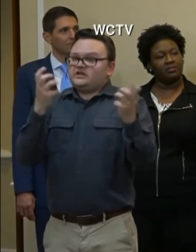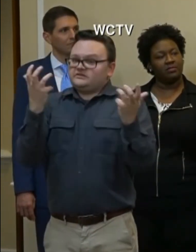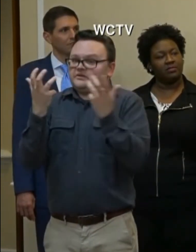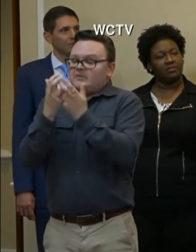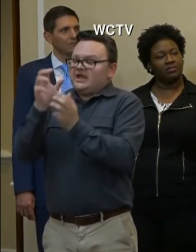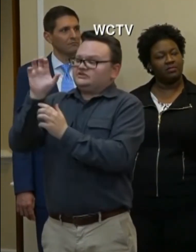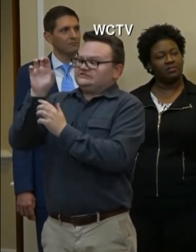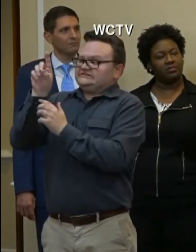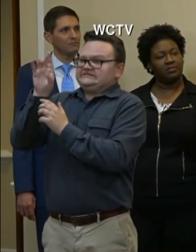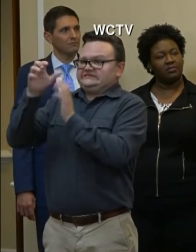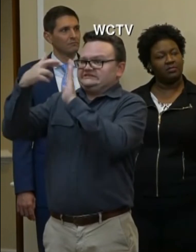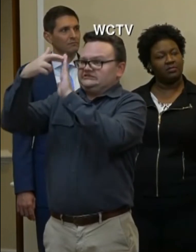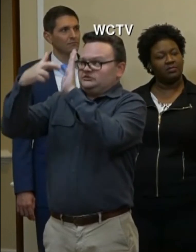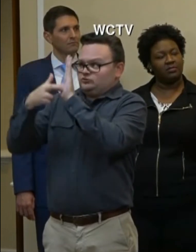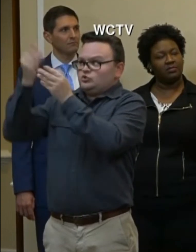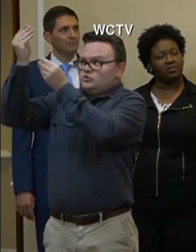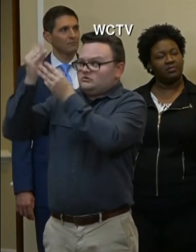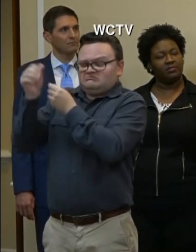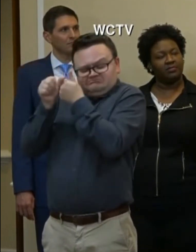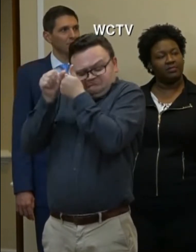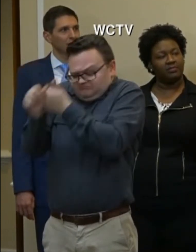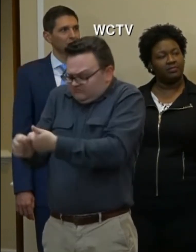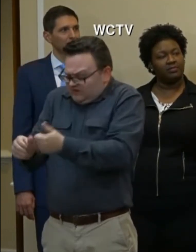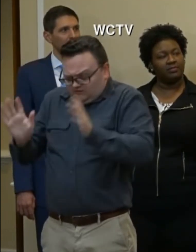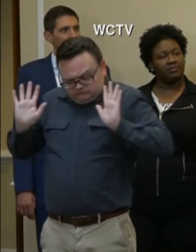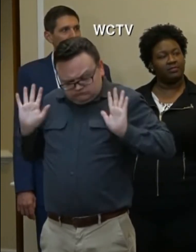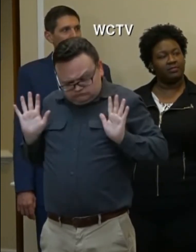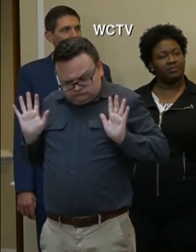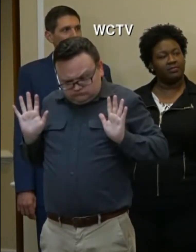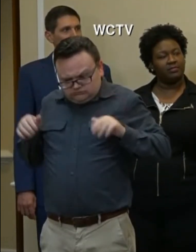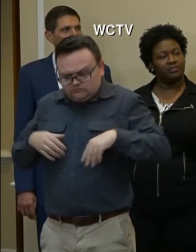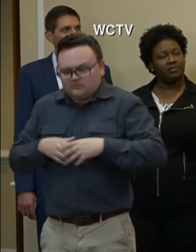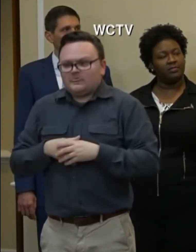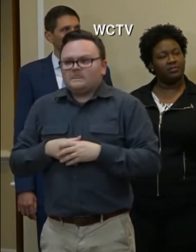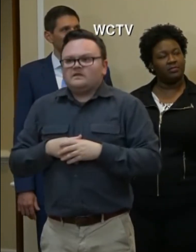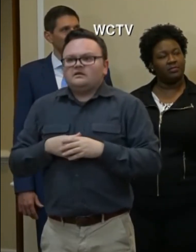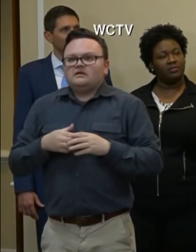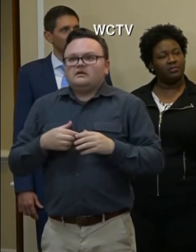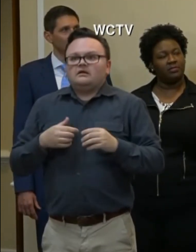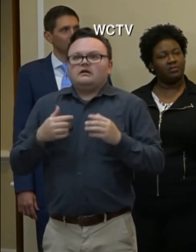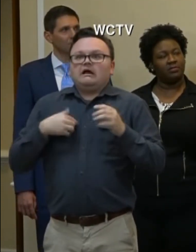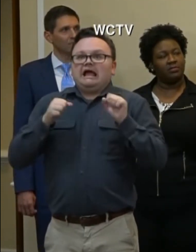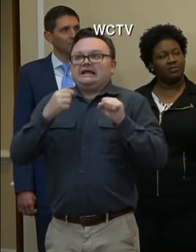so that's why and so you know I can't say yes or no based on like I don't have